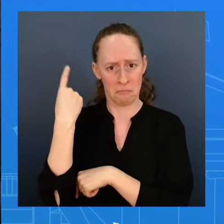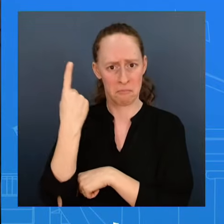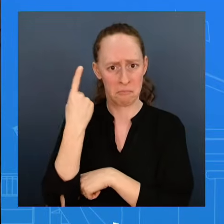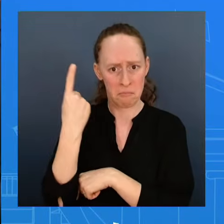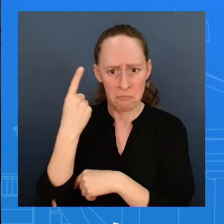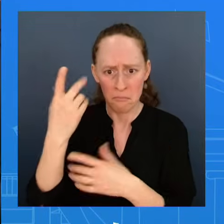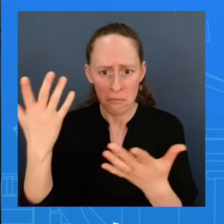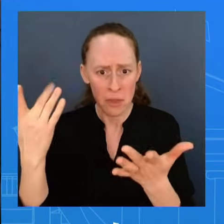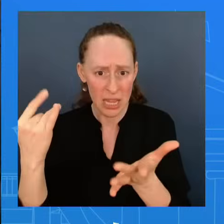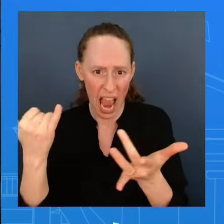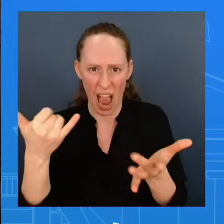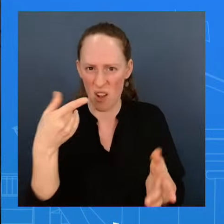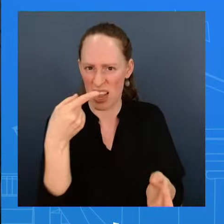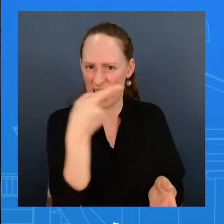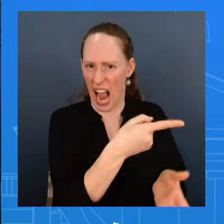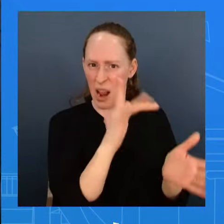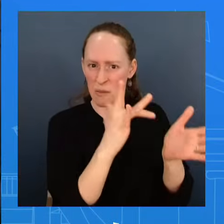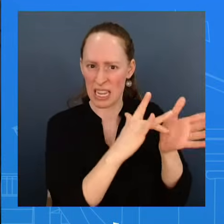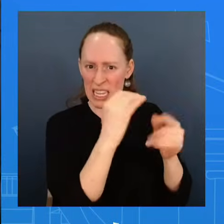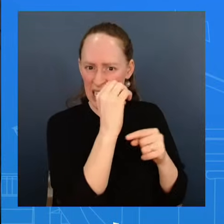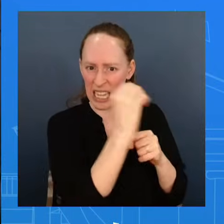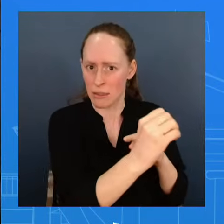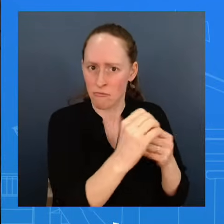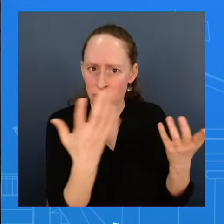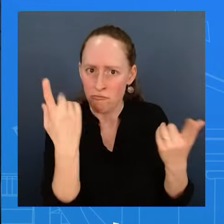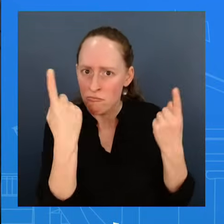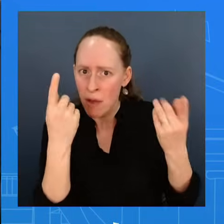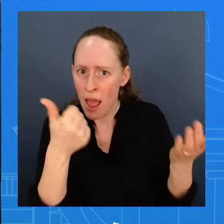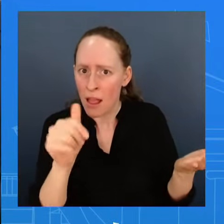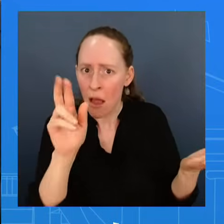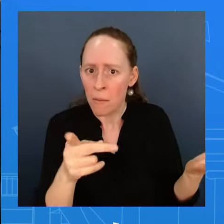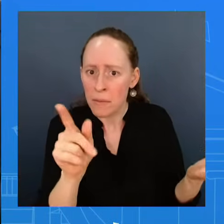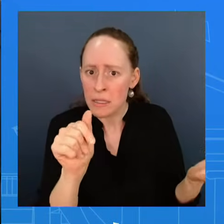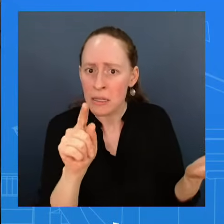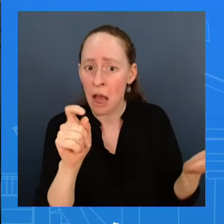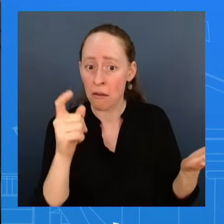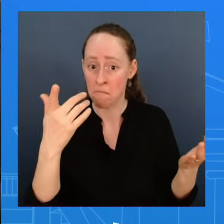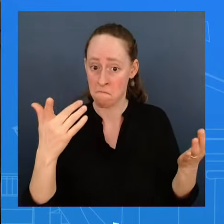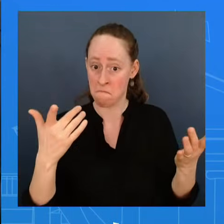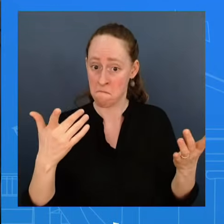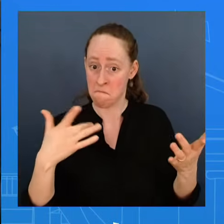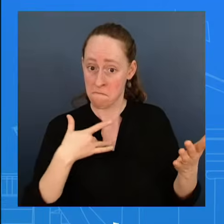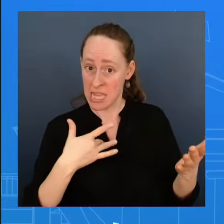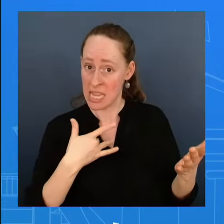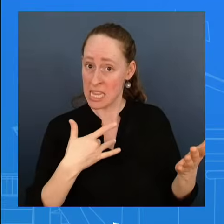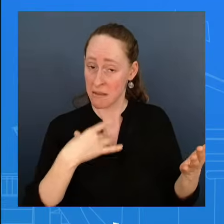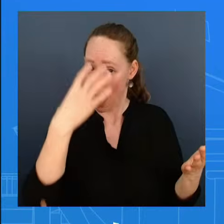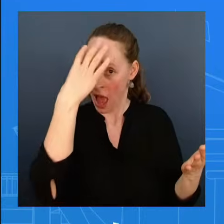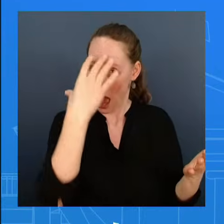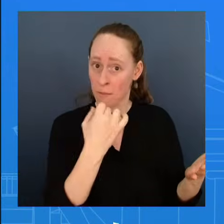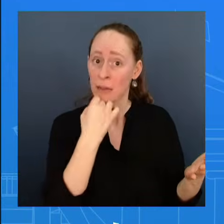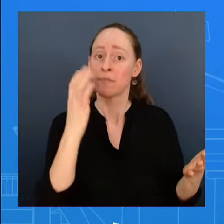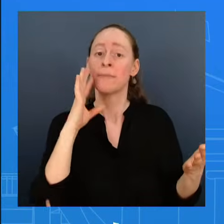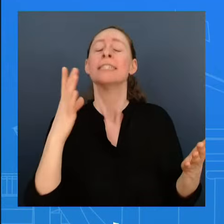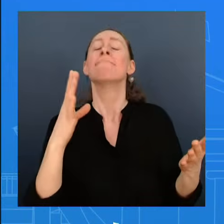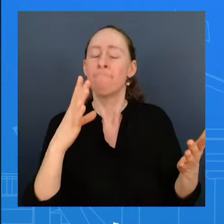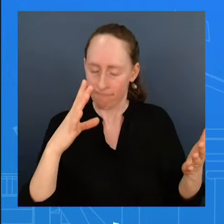what is the level of concern within the administration -- Ms. Jean-Pierre: Yeah. The Press: -- that Hamas could respond in the negative? Ms. Jean-Pierre: So, our position remains -- and we are going to be very consistent